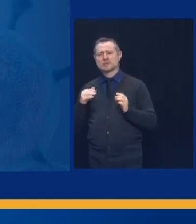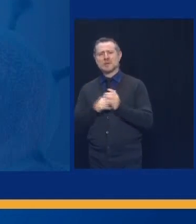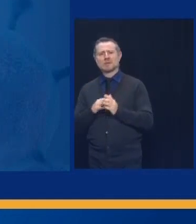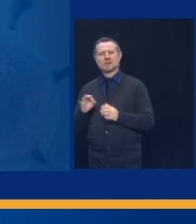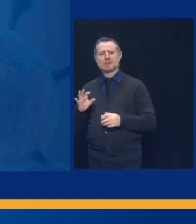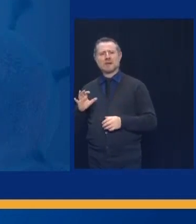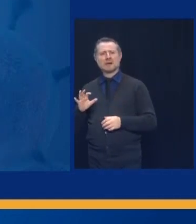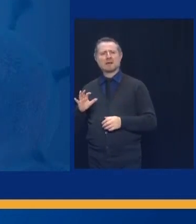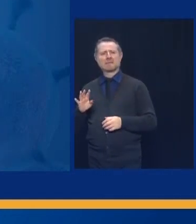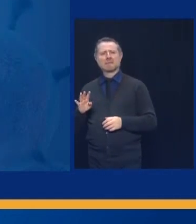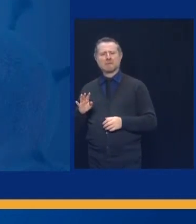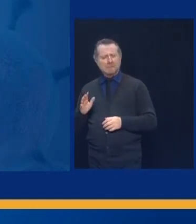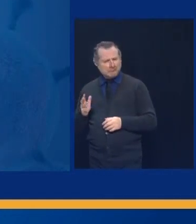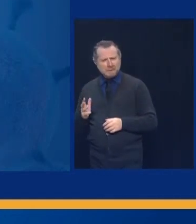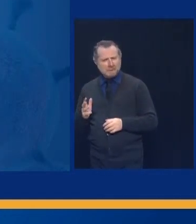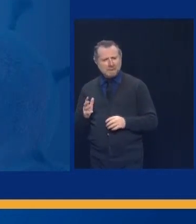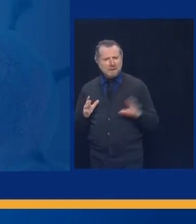NOW THEY'RE DOING HALF THAT